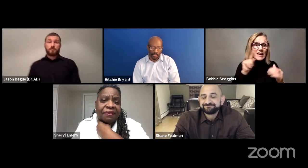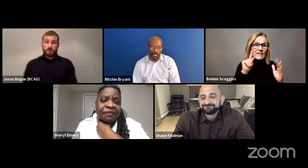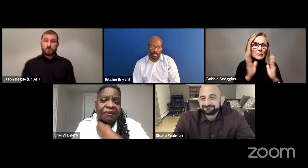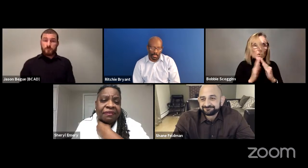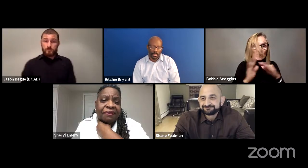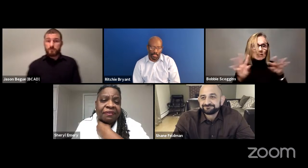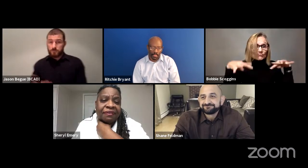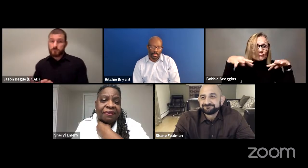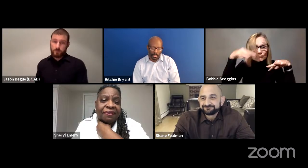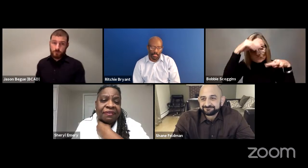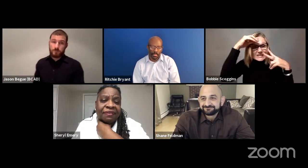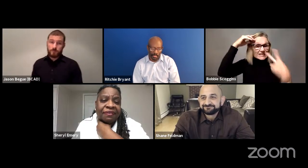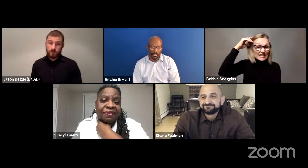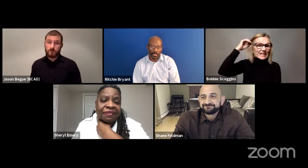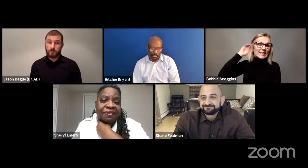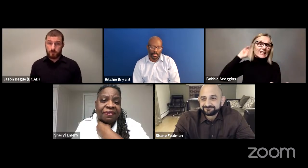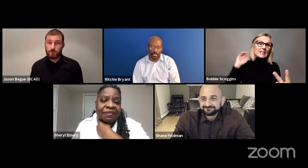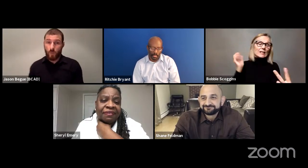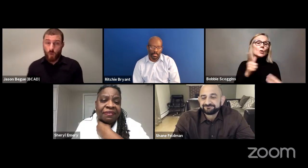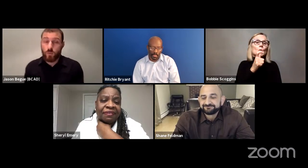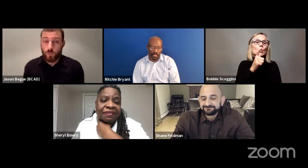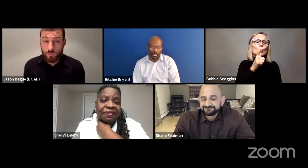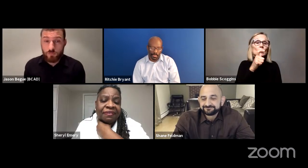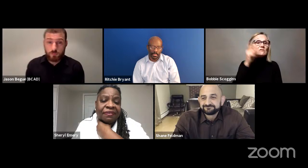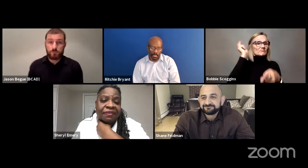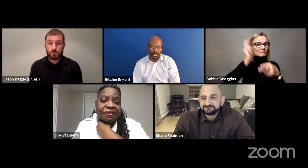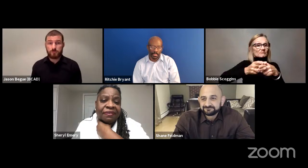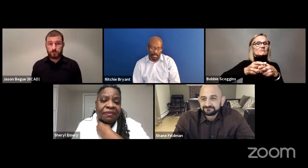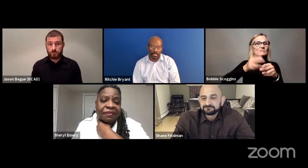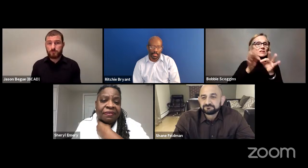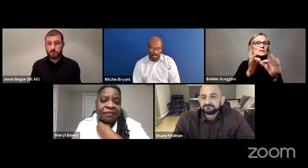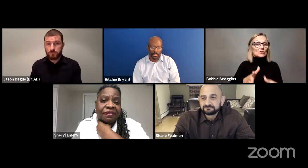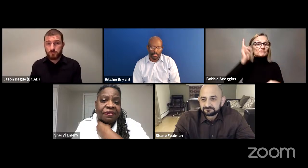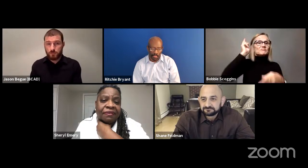is also posted on the website within the Deaf community so that they can see who these individuals